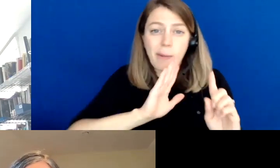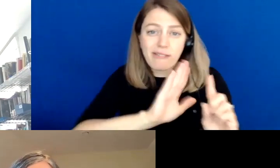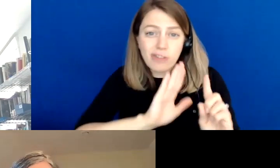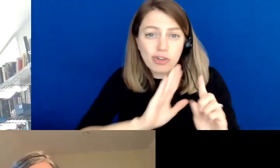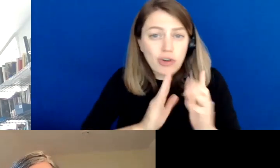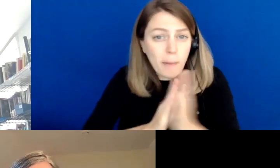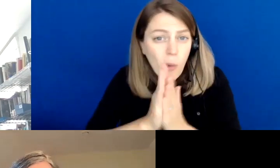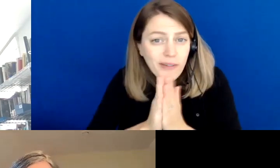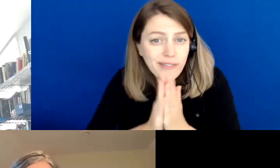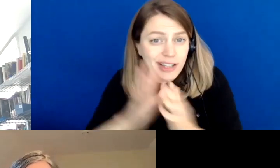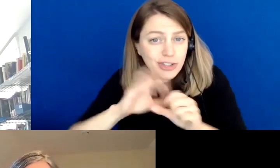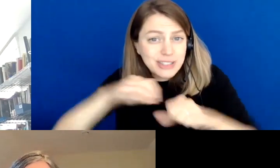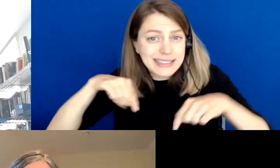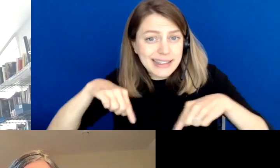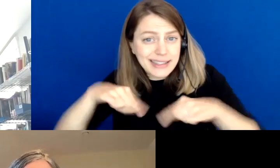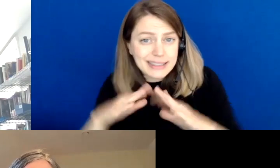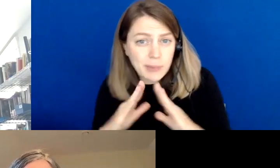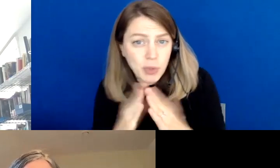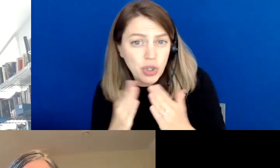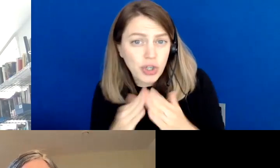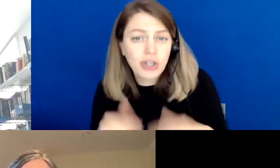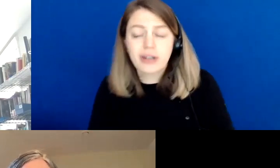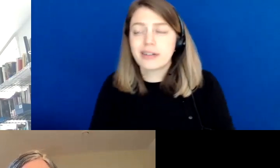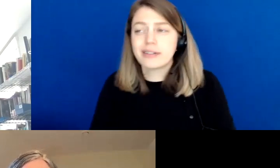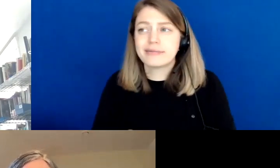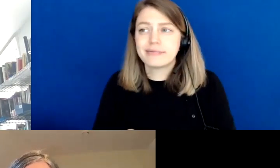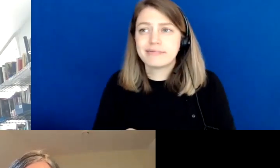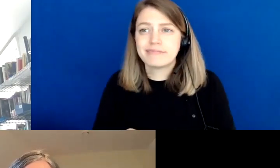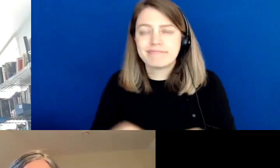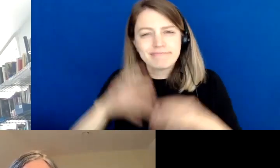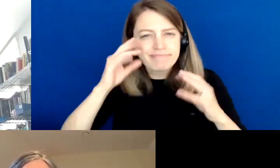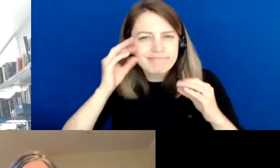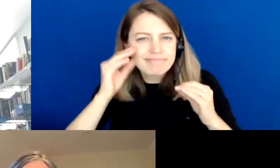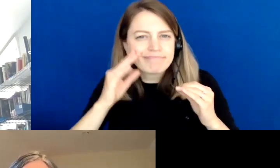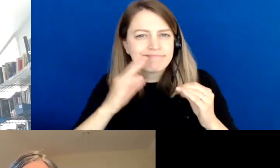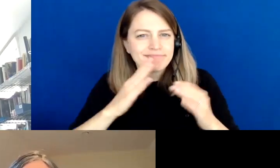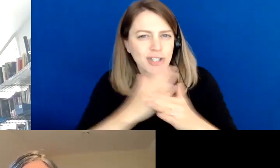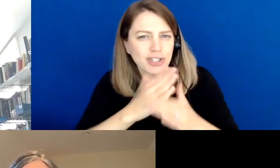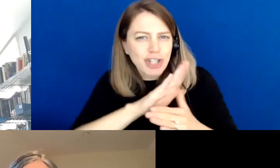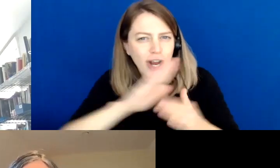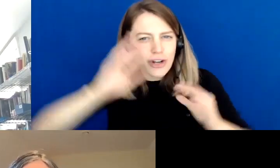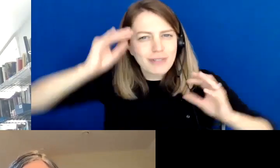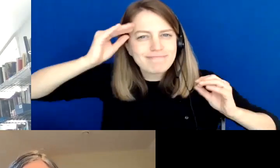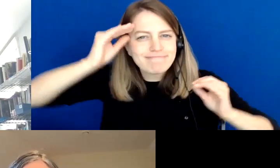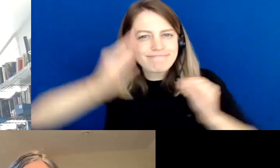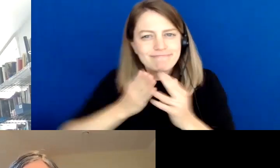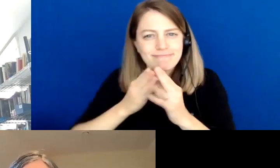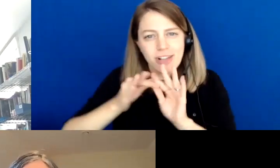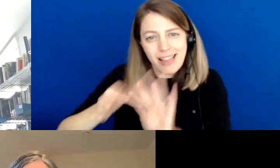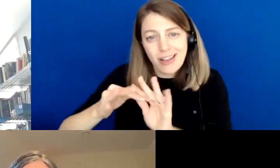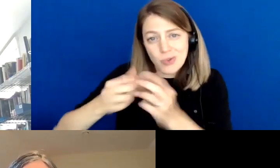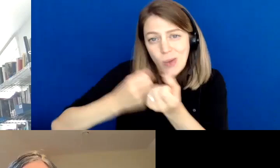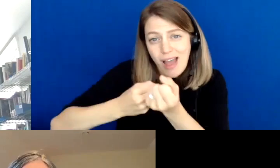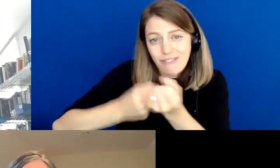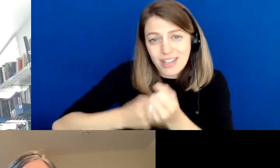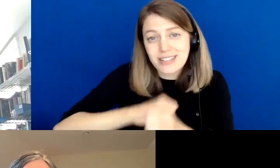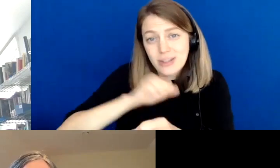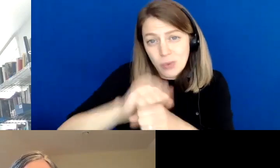of the broader scope of thinking in your advocacy work. But then we're in, I think for a real treat because Jan